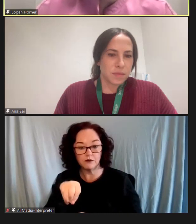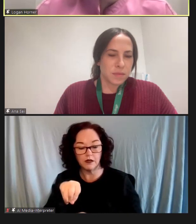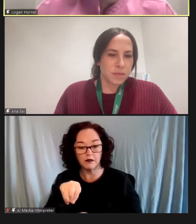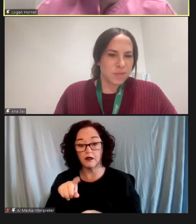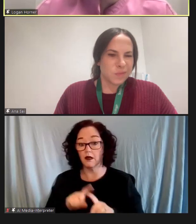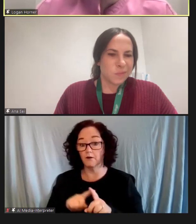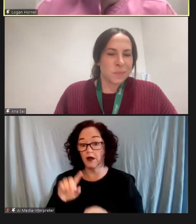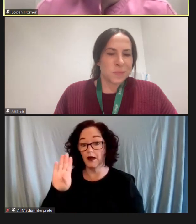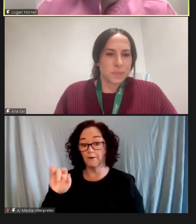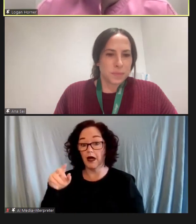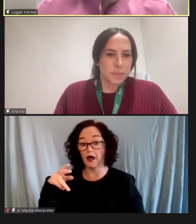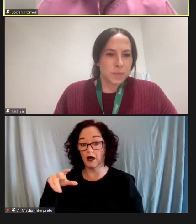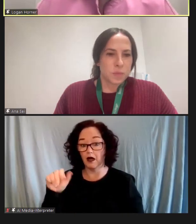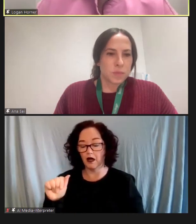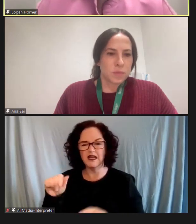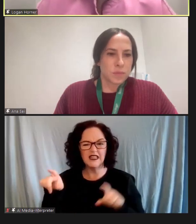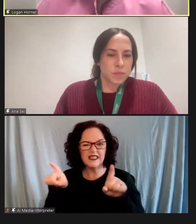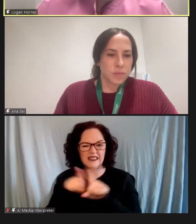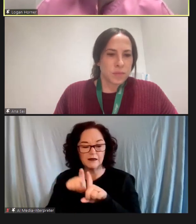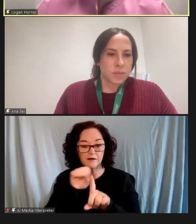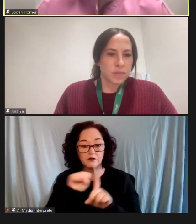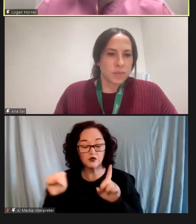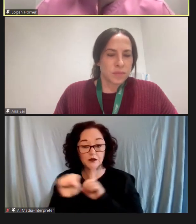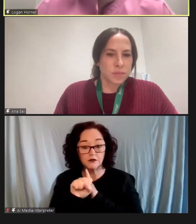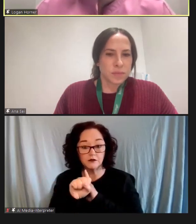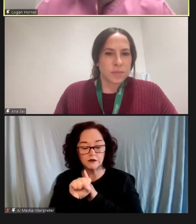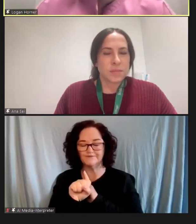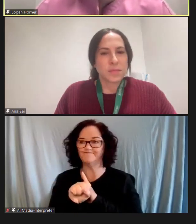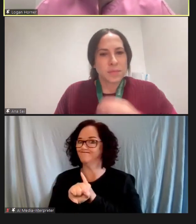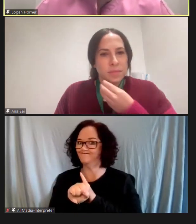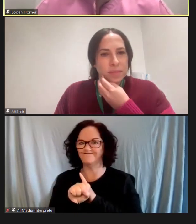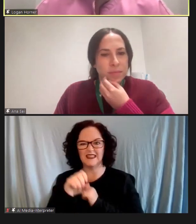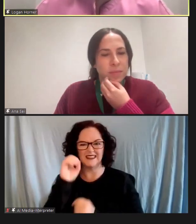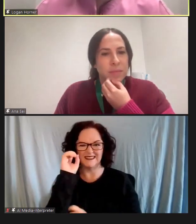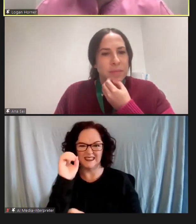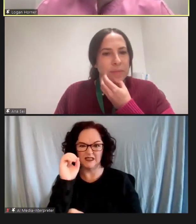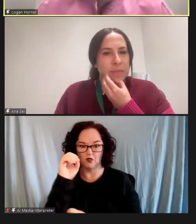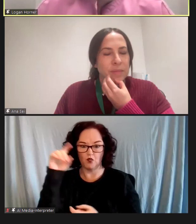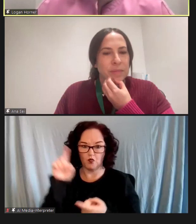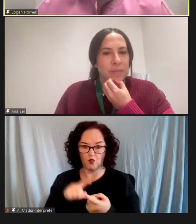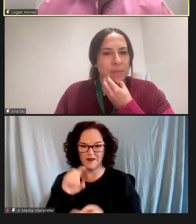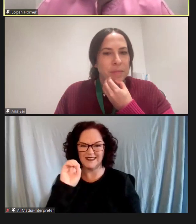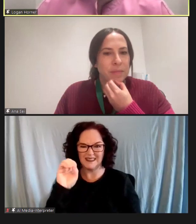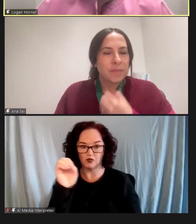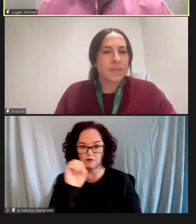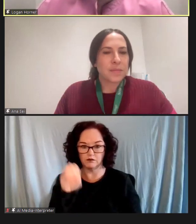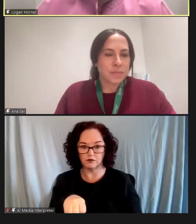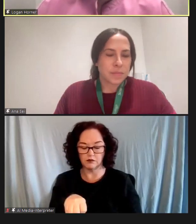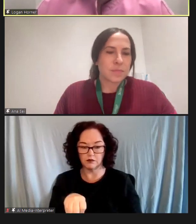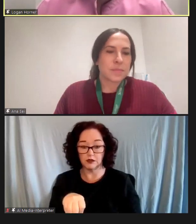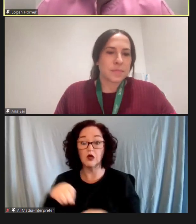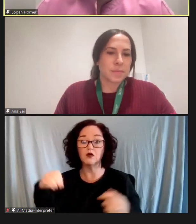situation he gets